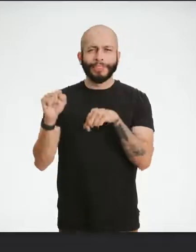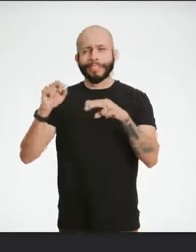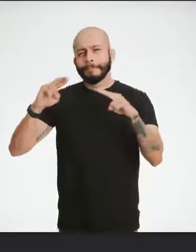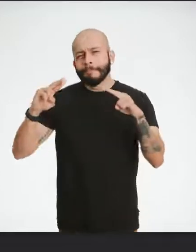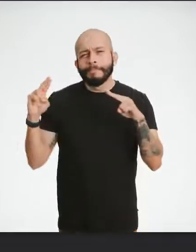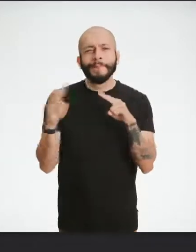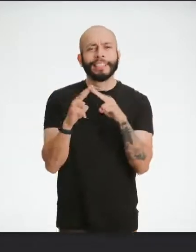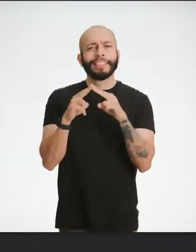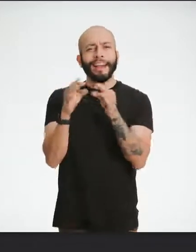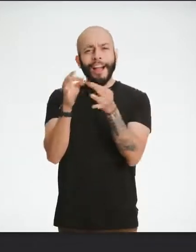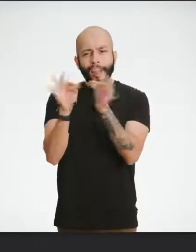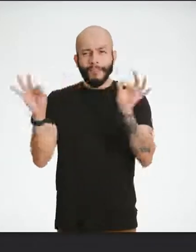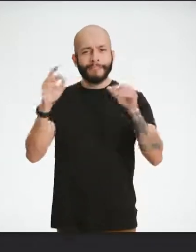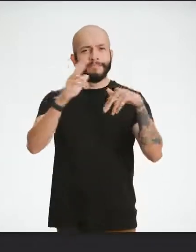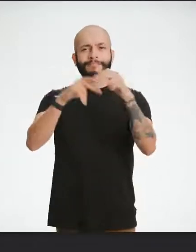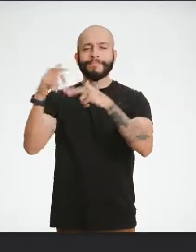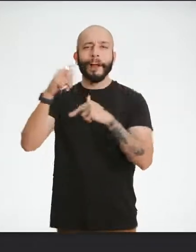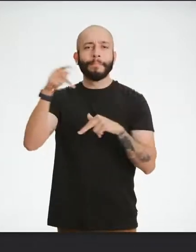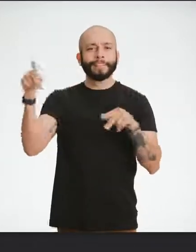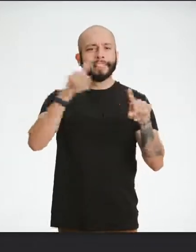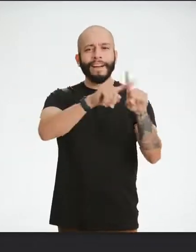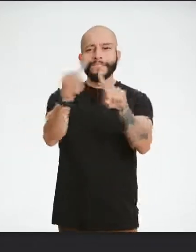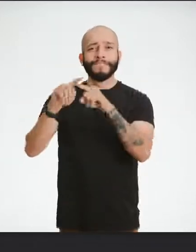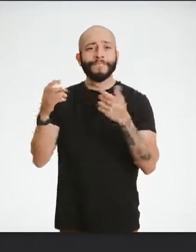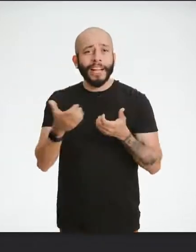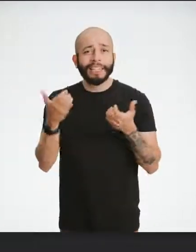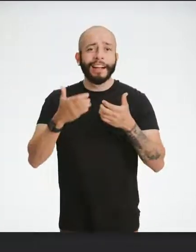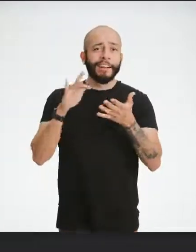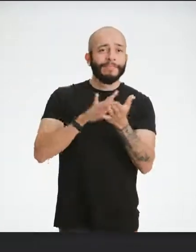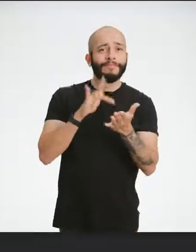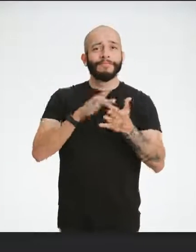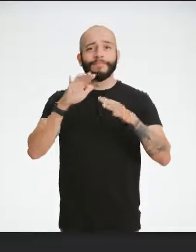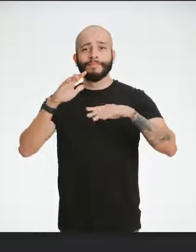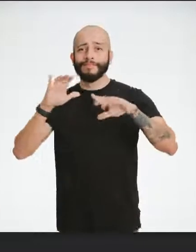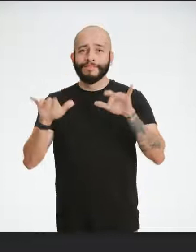Swift is the absolute best language for building apps across our devices.